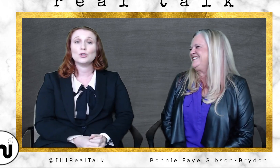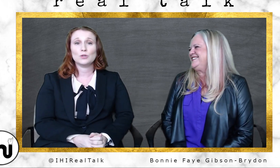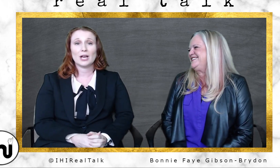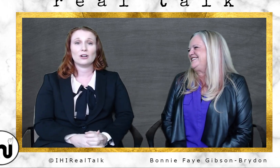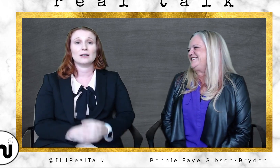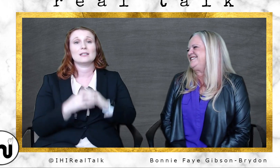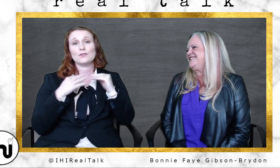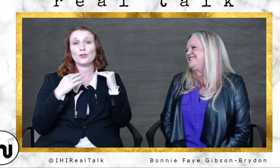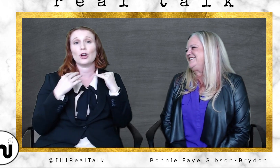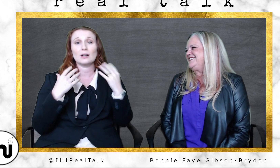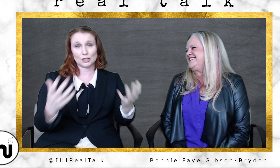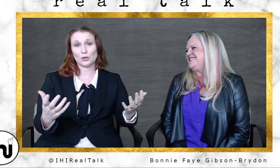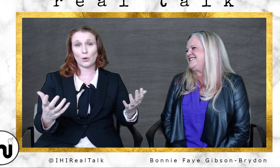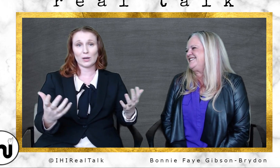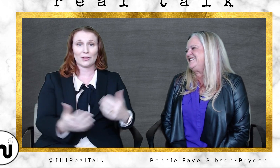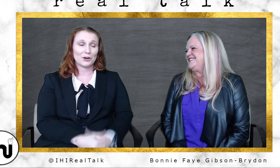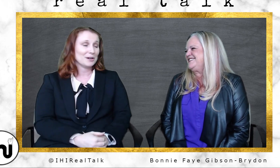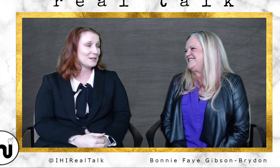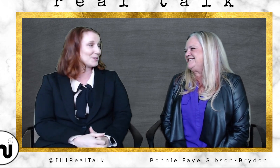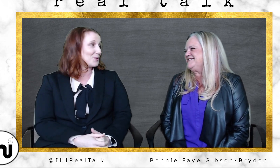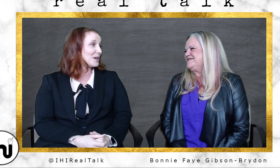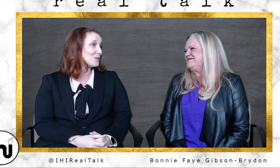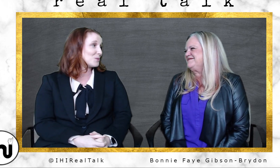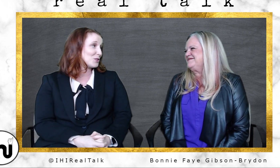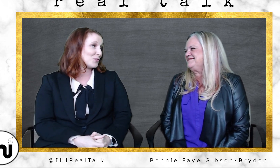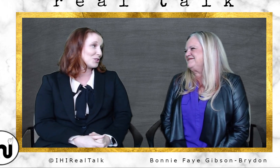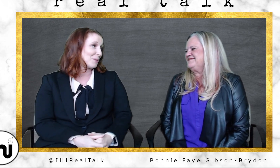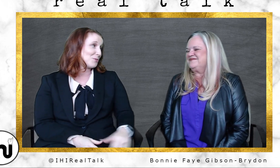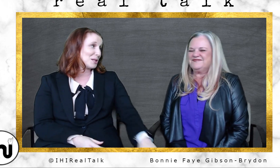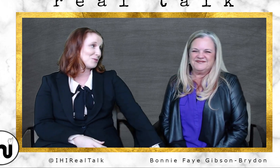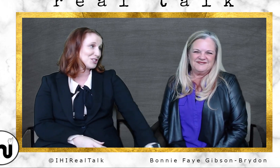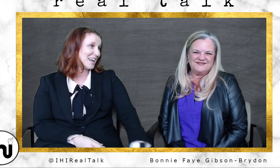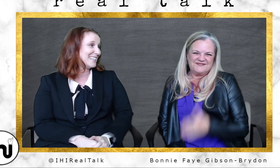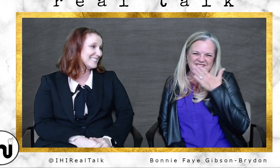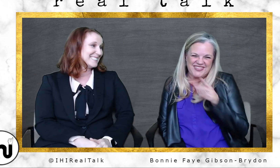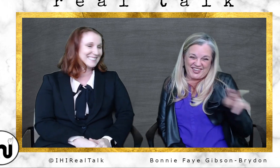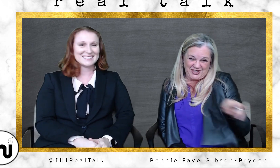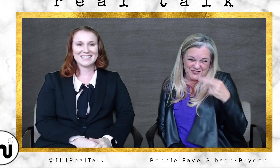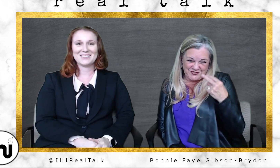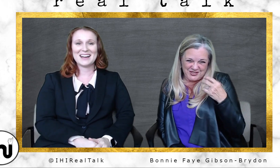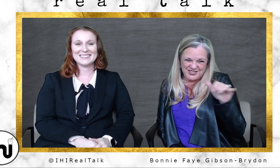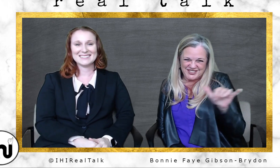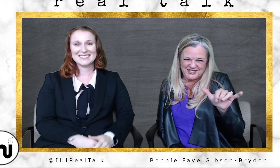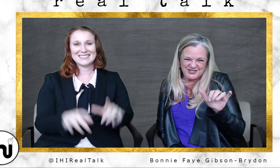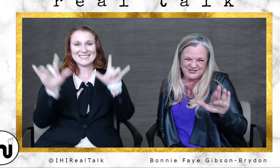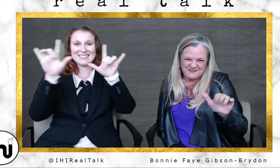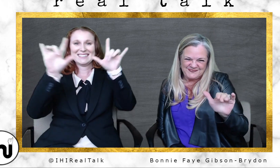channel is for us to grow together. So thank you so much for your time. We really appreciate it. Bonnie: Thank you watching us too.